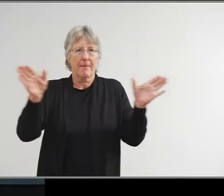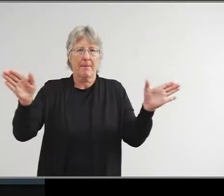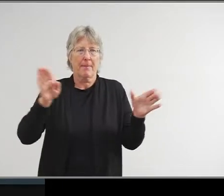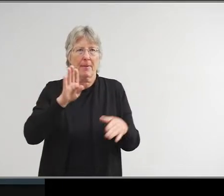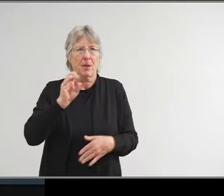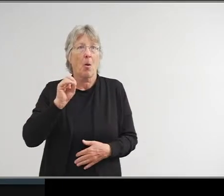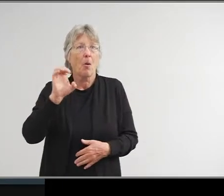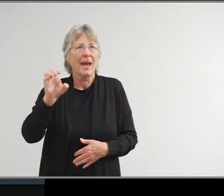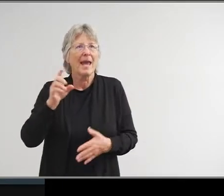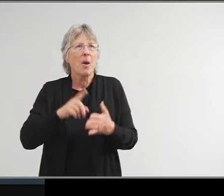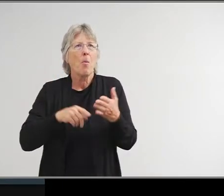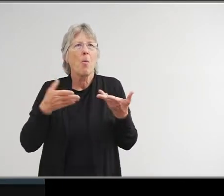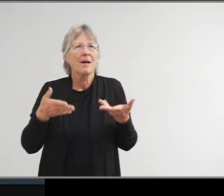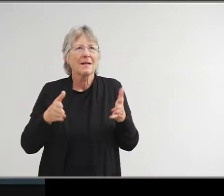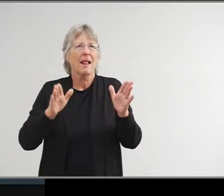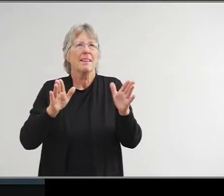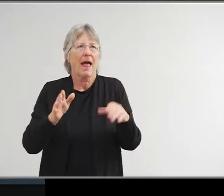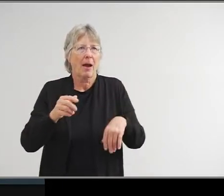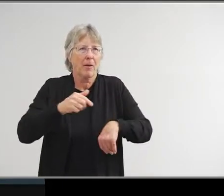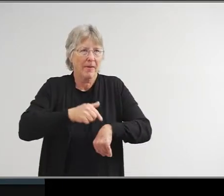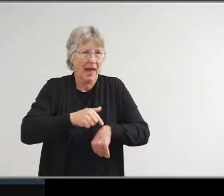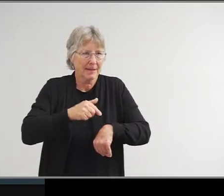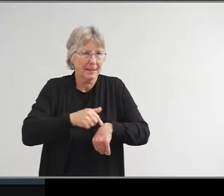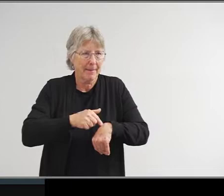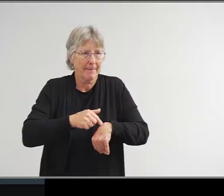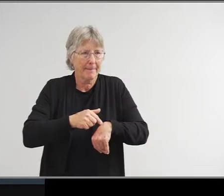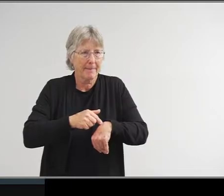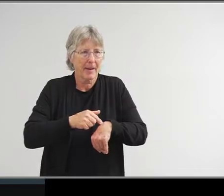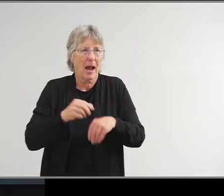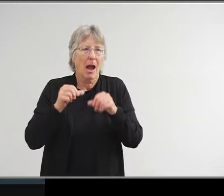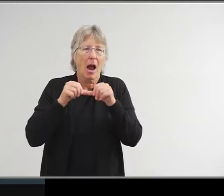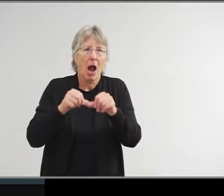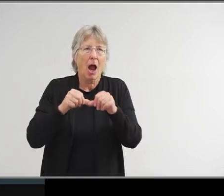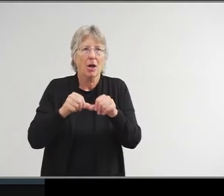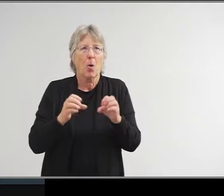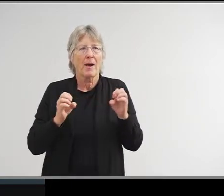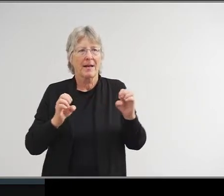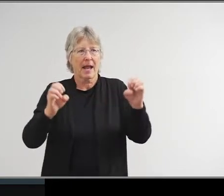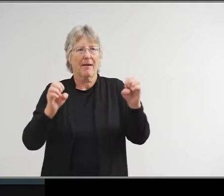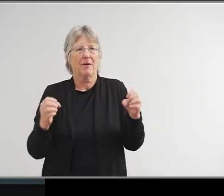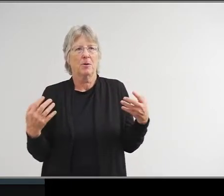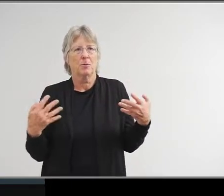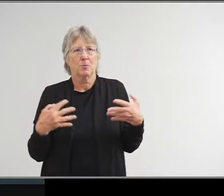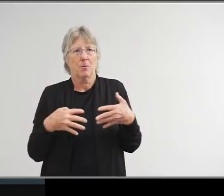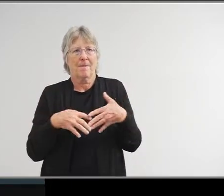what was allowable at that time and our ongoing efforts to phase students back in.